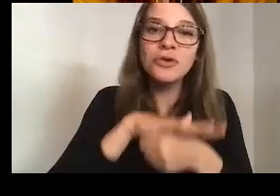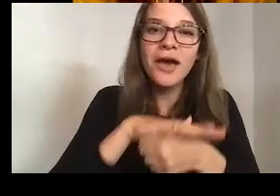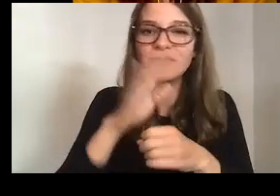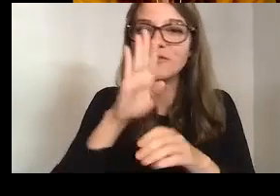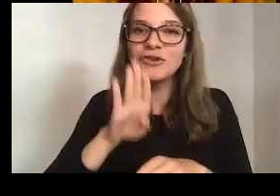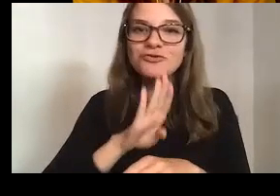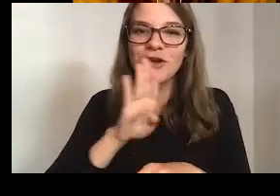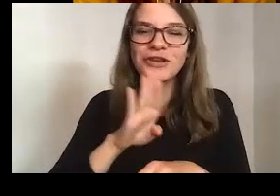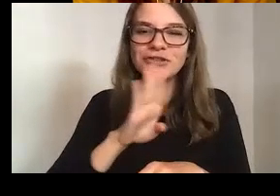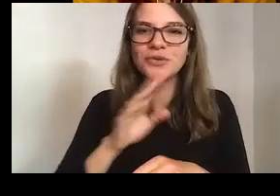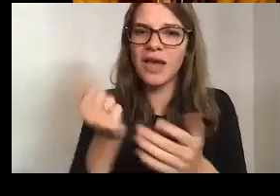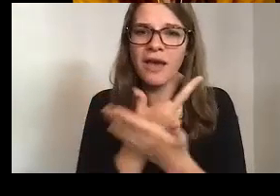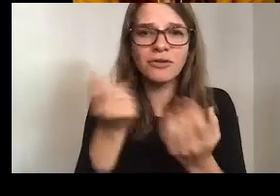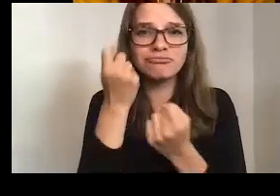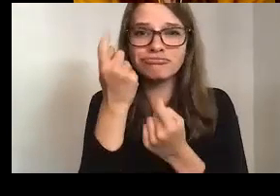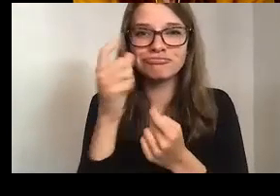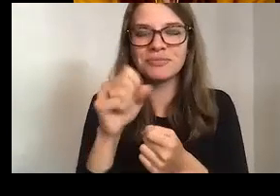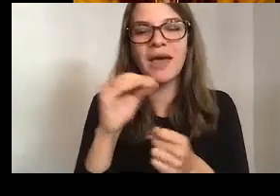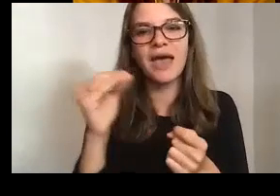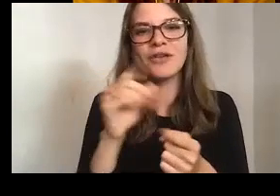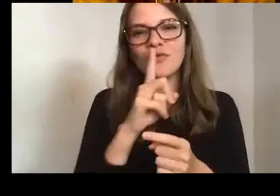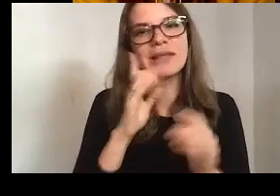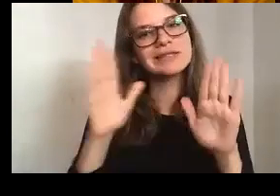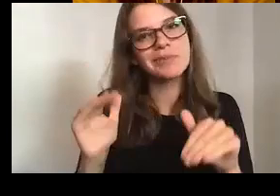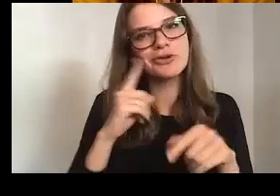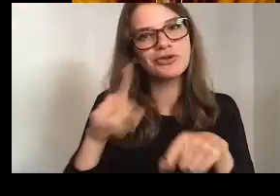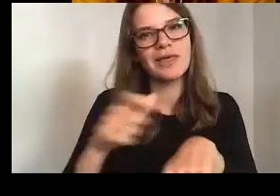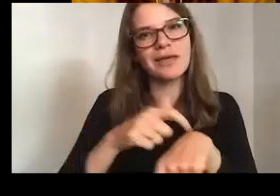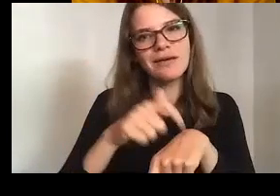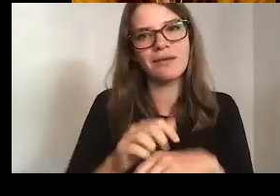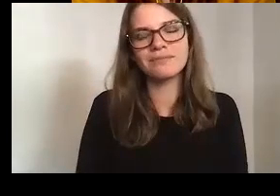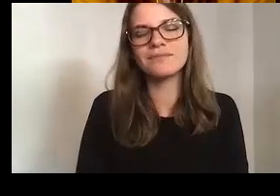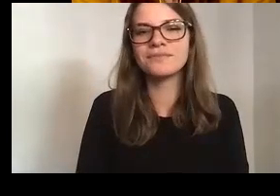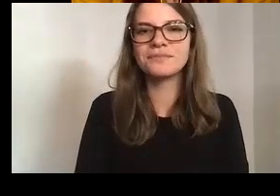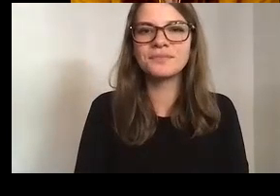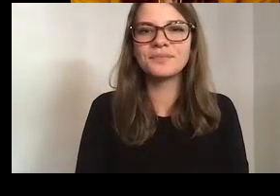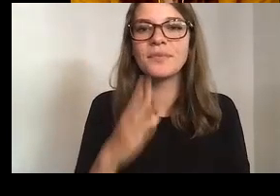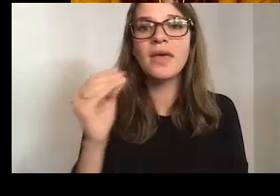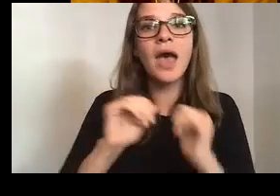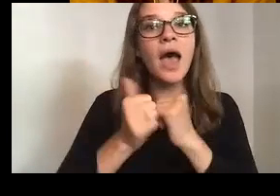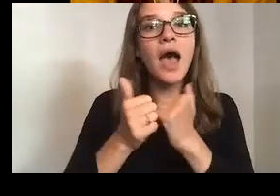understandable and quite frankly expected during this time and how have your interactions been this